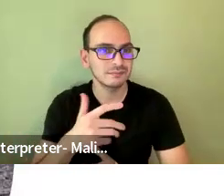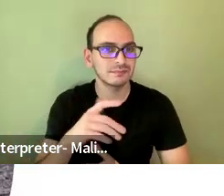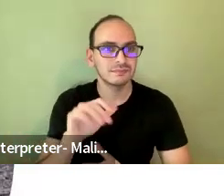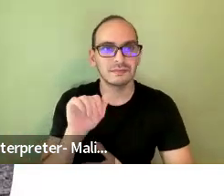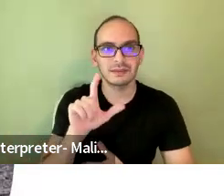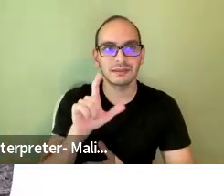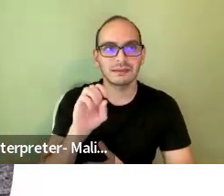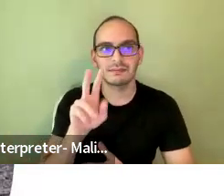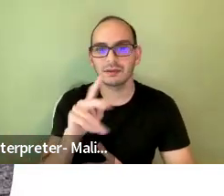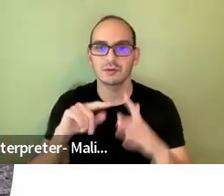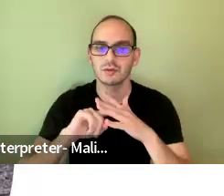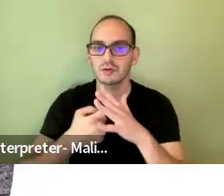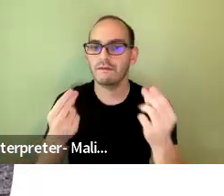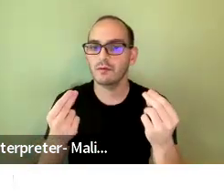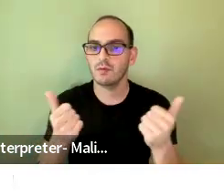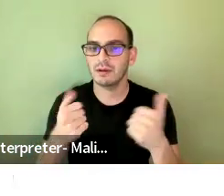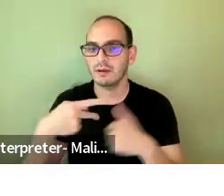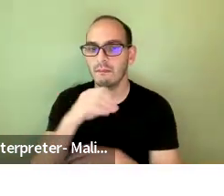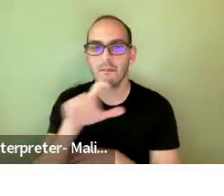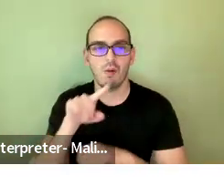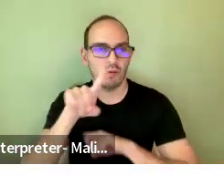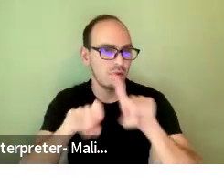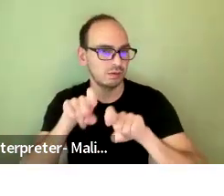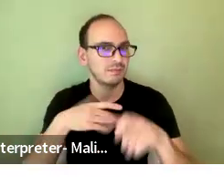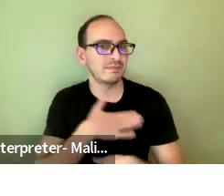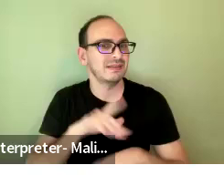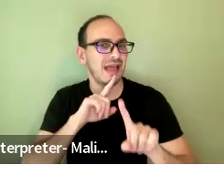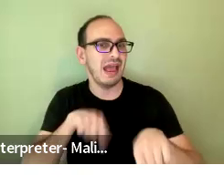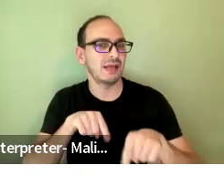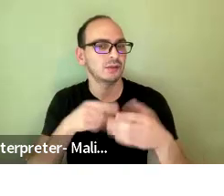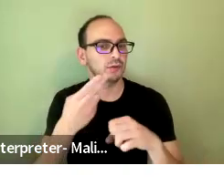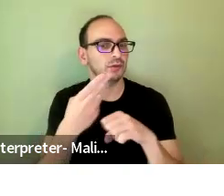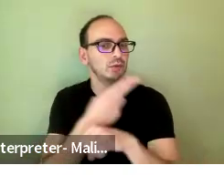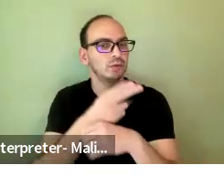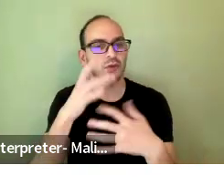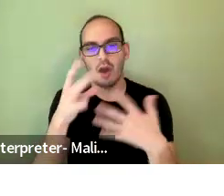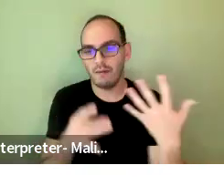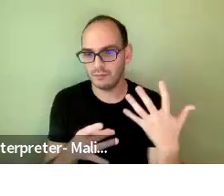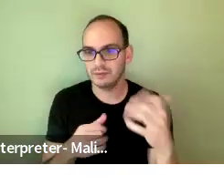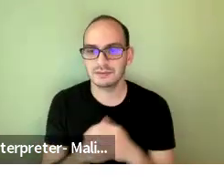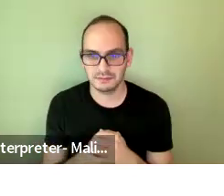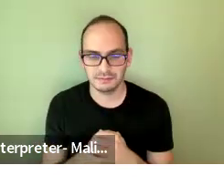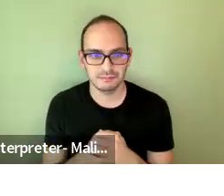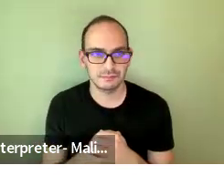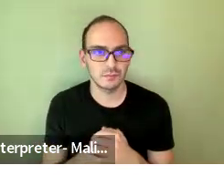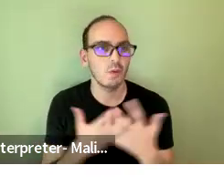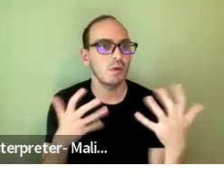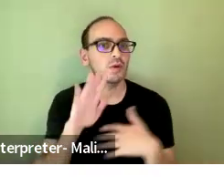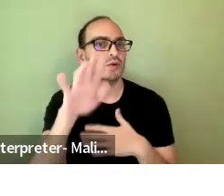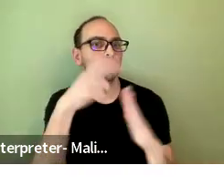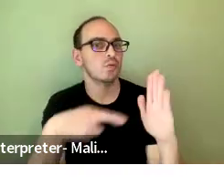us off we have a quick poll for you. What is your role in your S-STEM